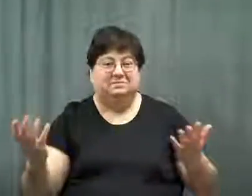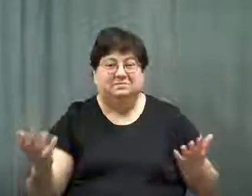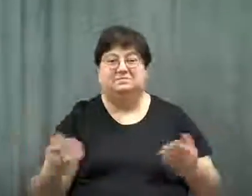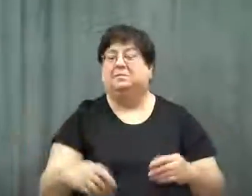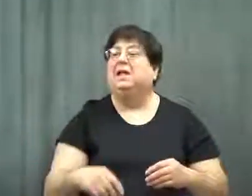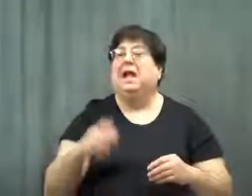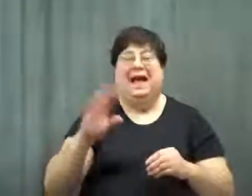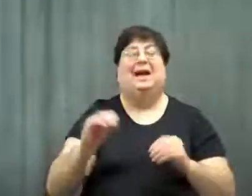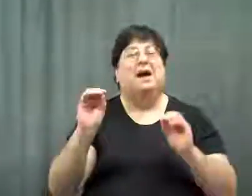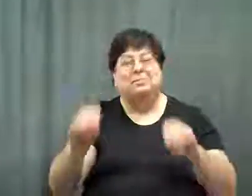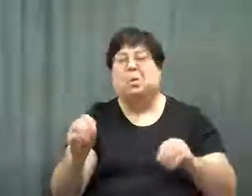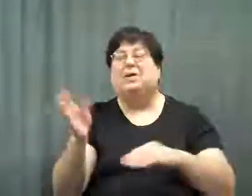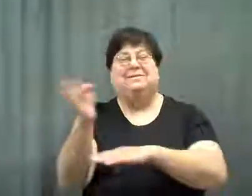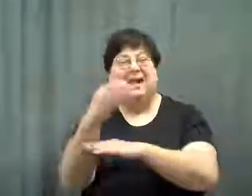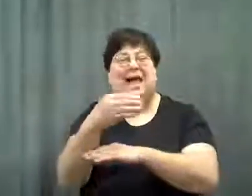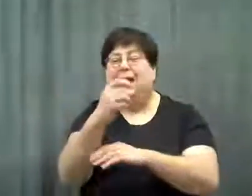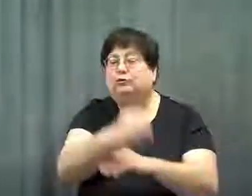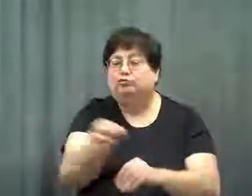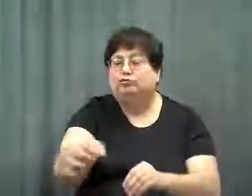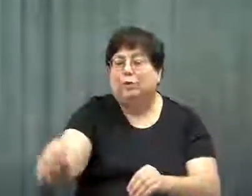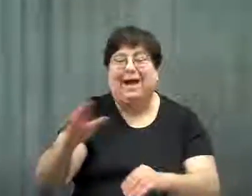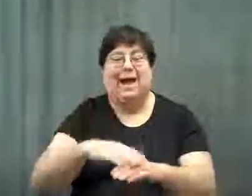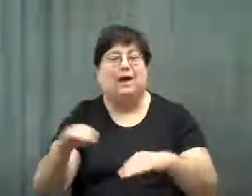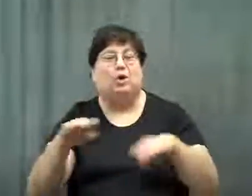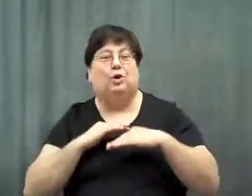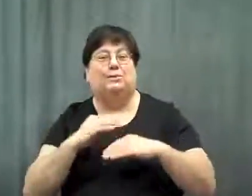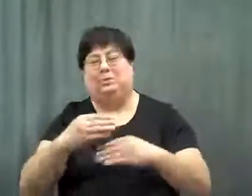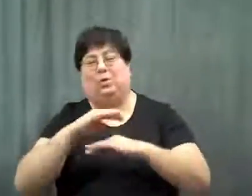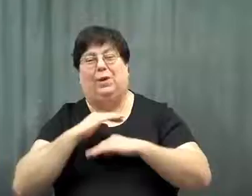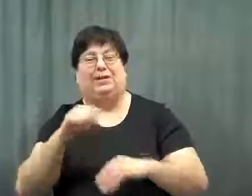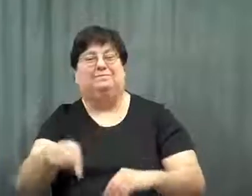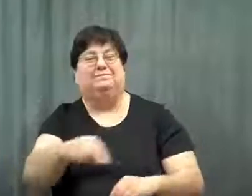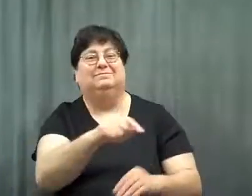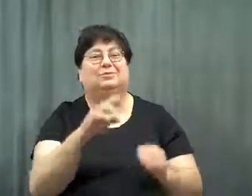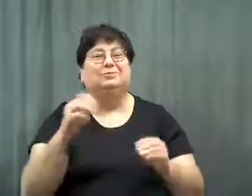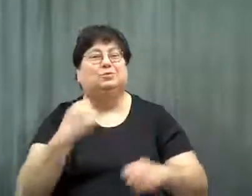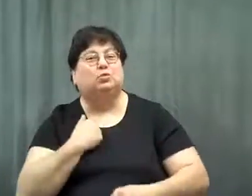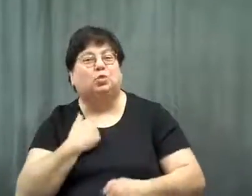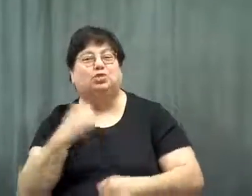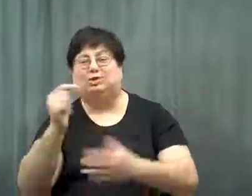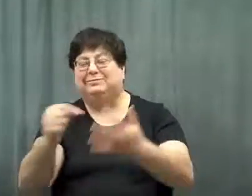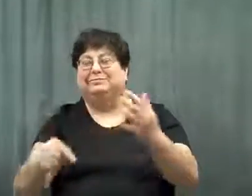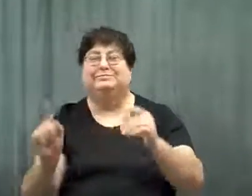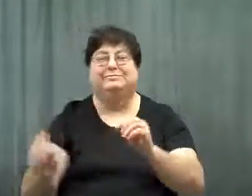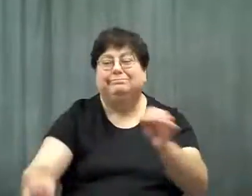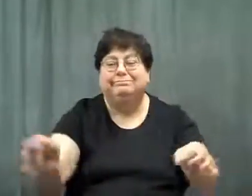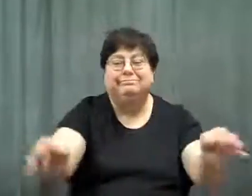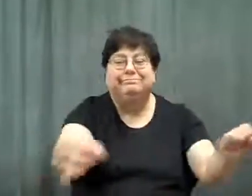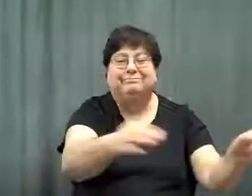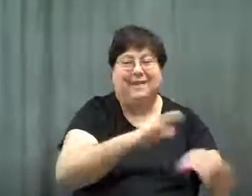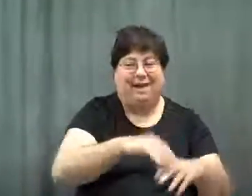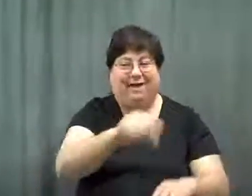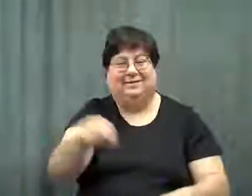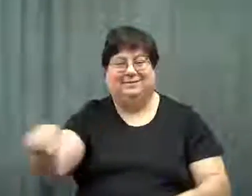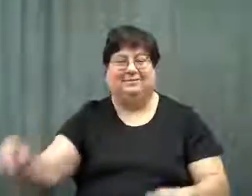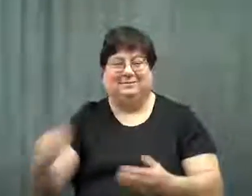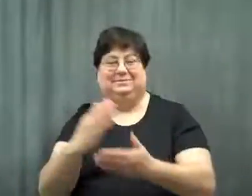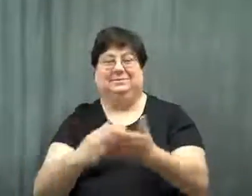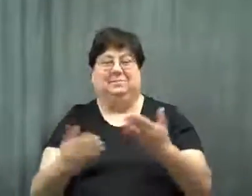Some people put flags on soldiers' graves.